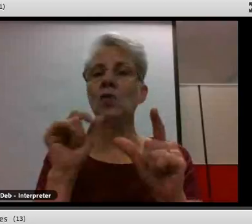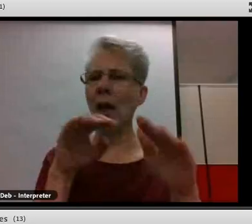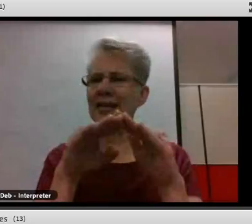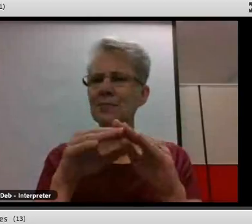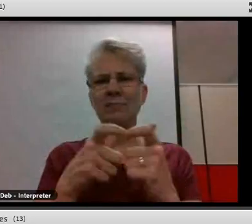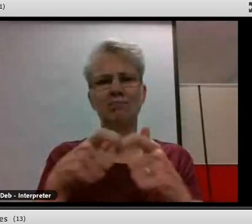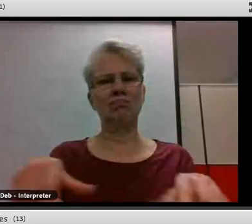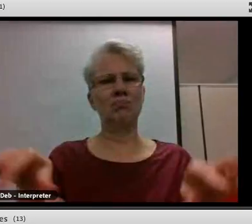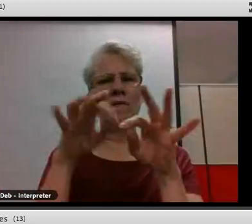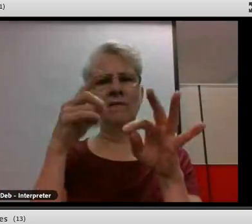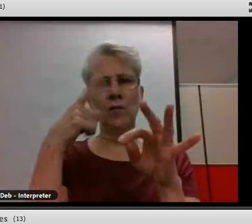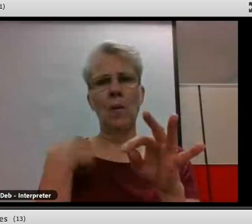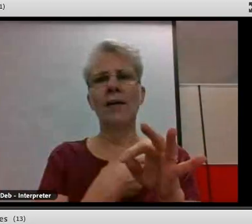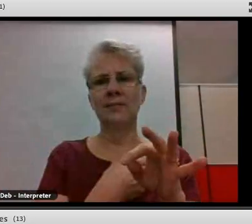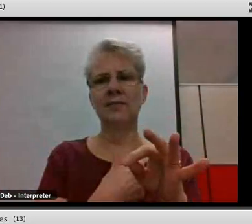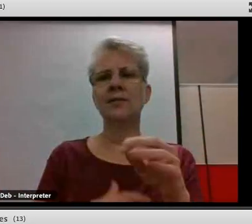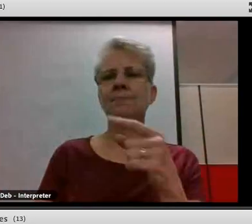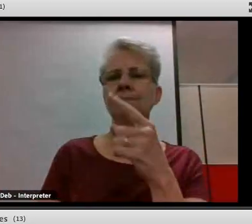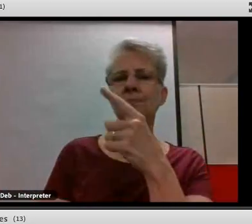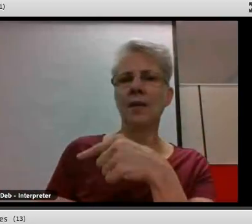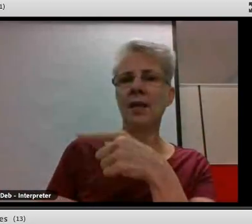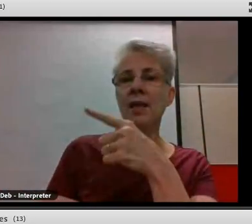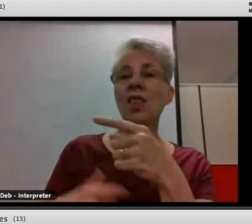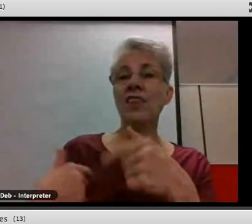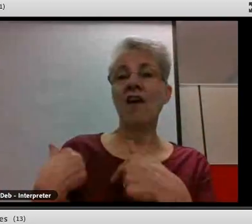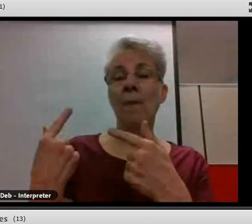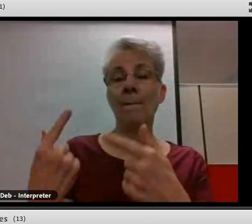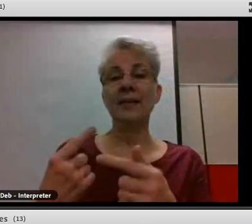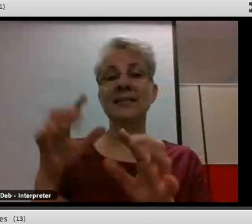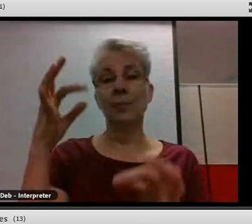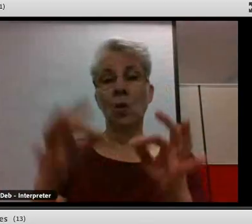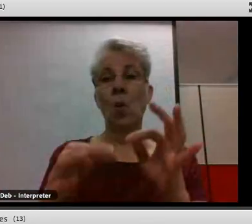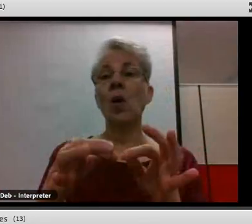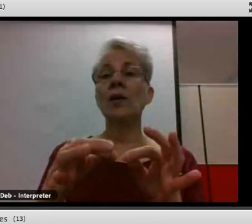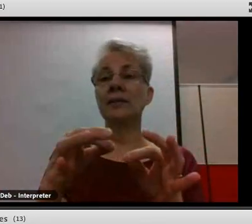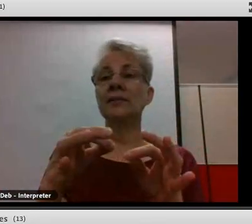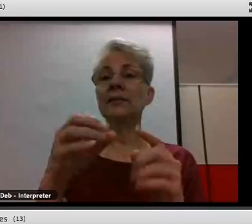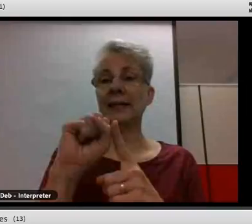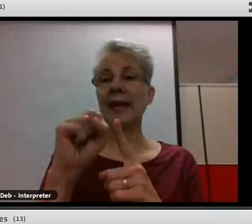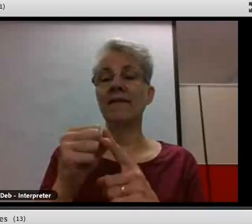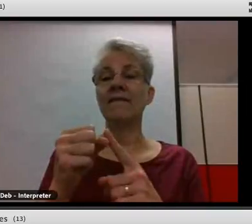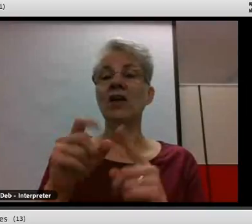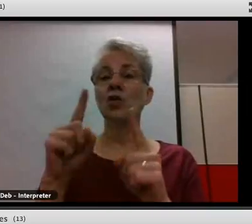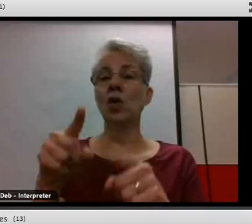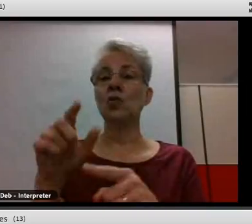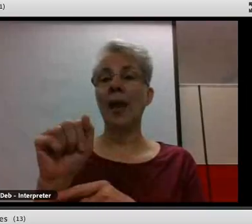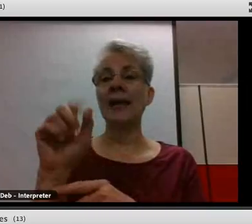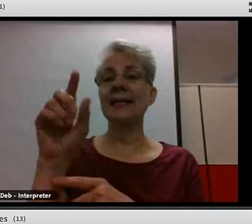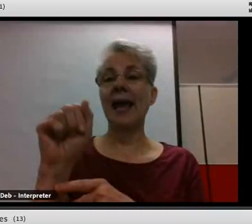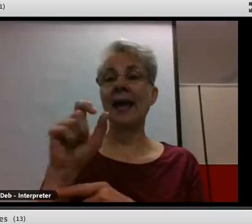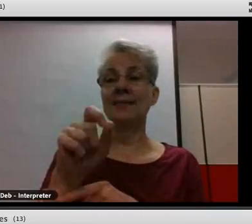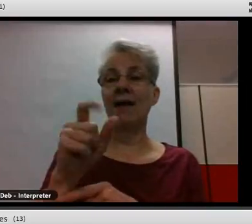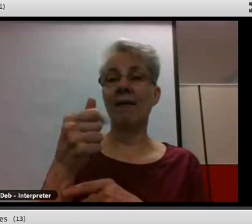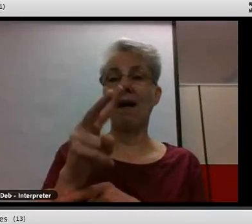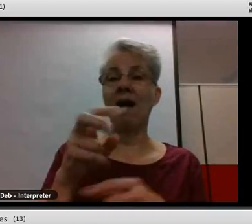a little bit about accessibility versus universal design and just kind of the difference in case --